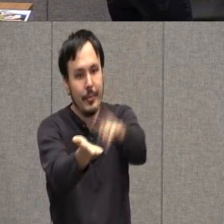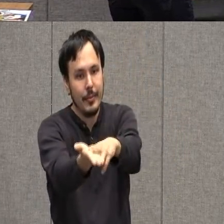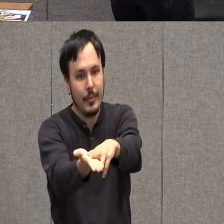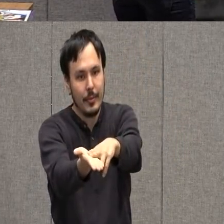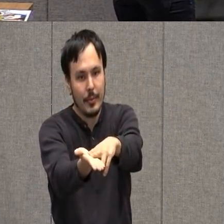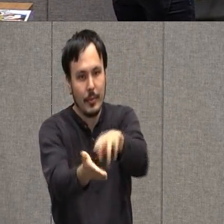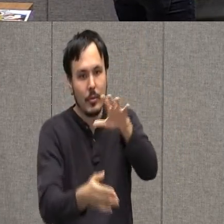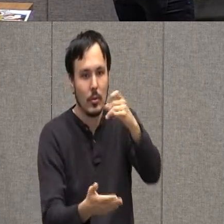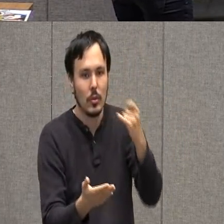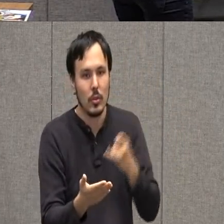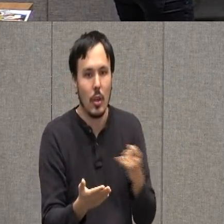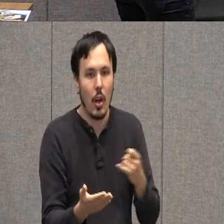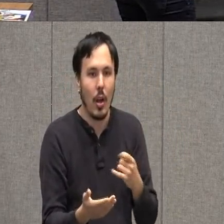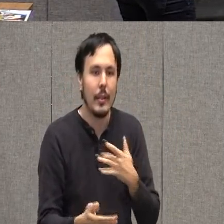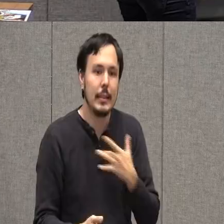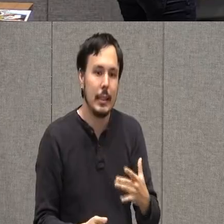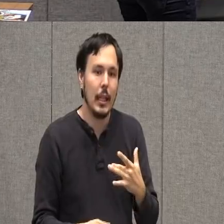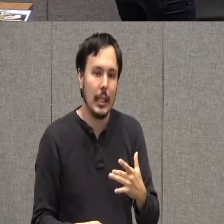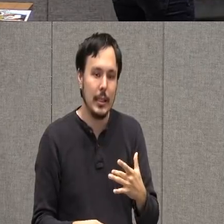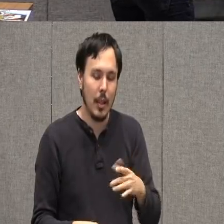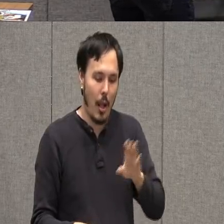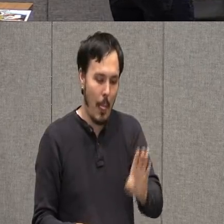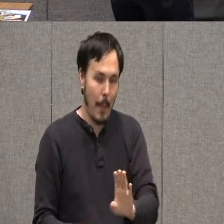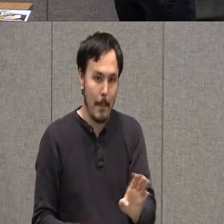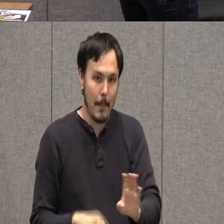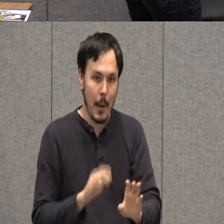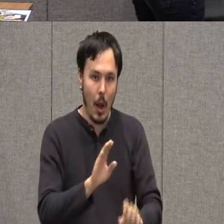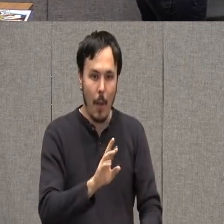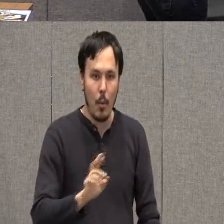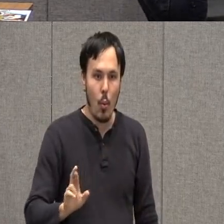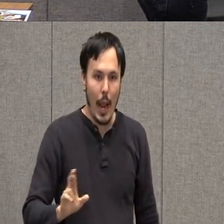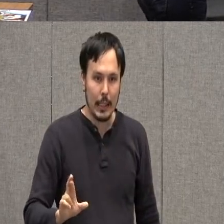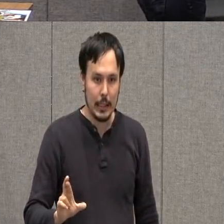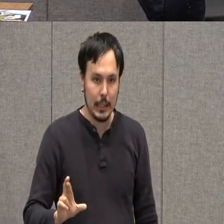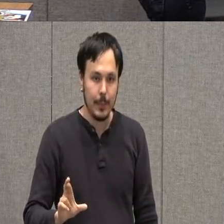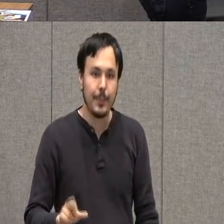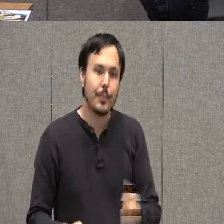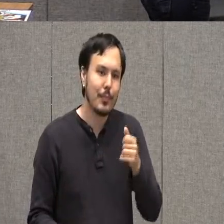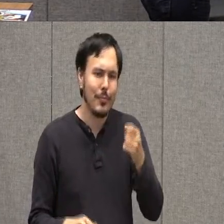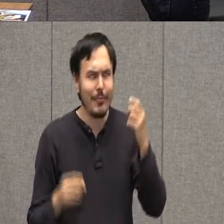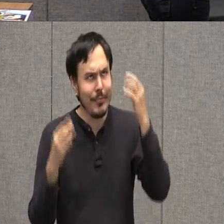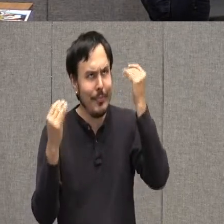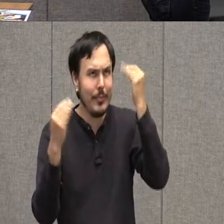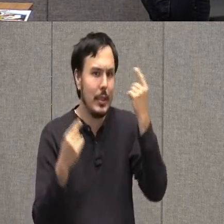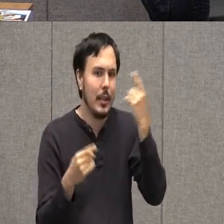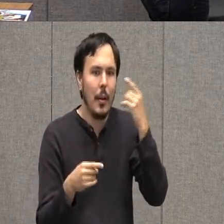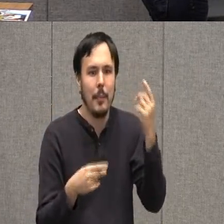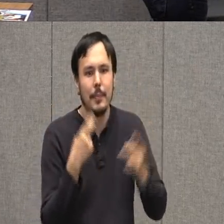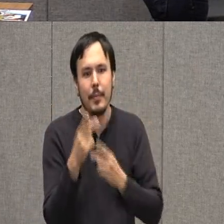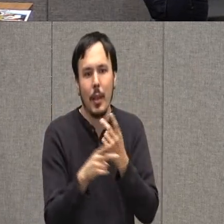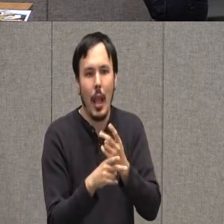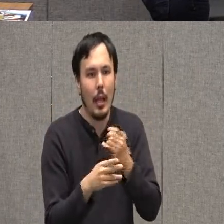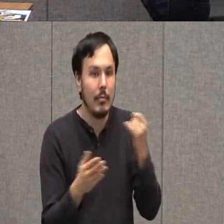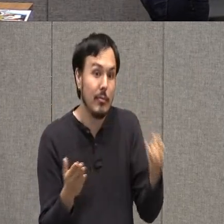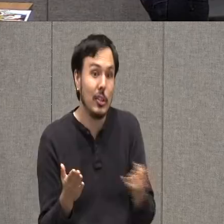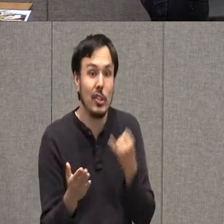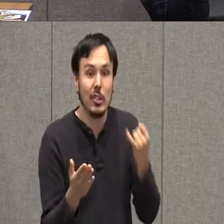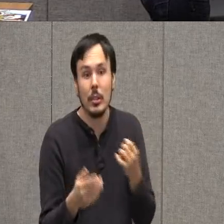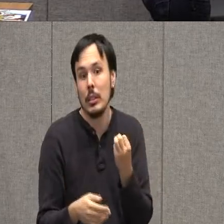And it's usually in the bottom right corner of your page. And you can think of some sort of cool artist signature. Some people use symbols.